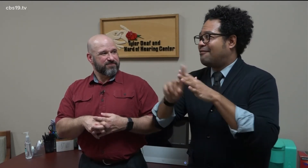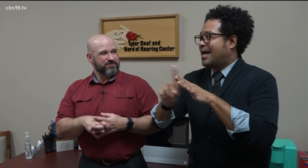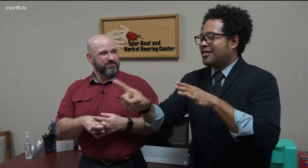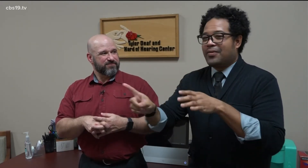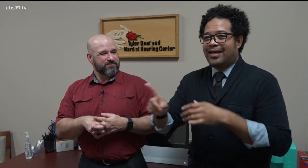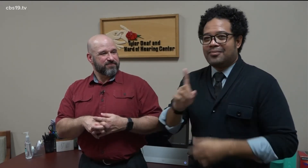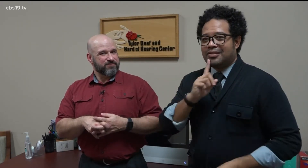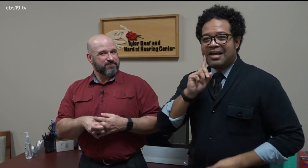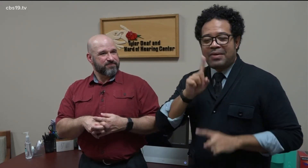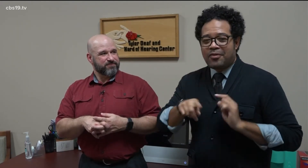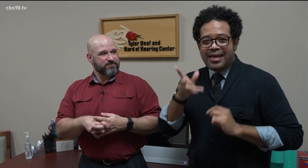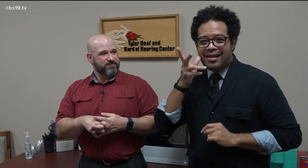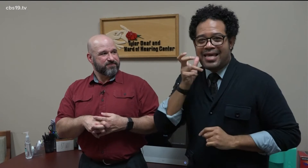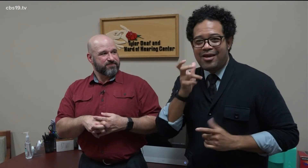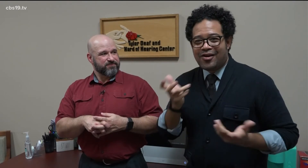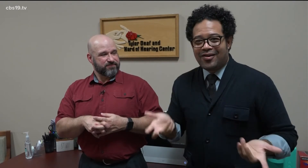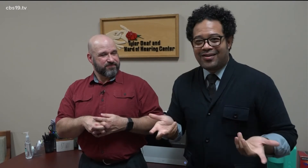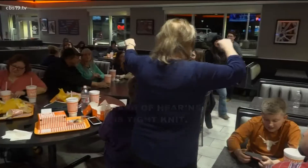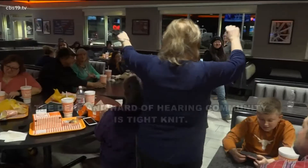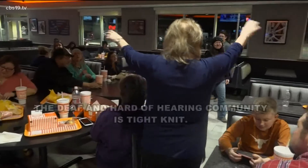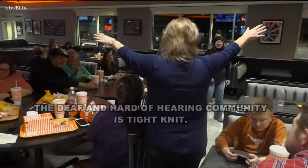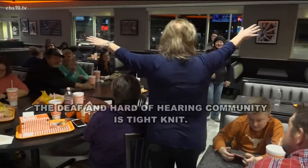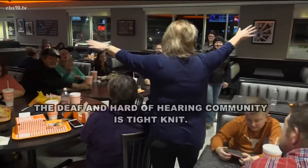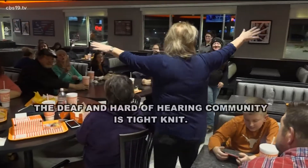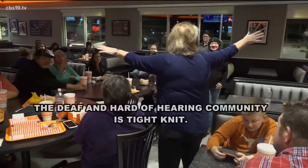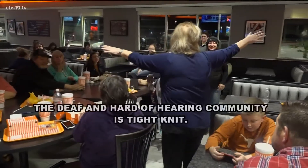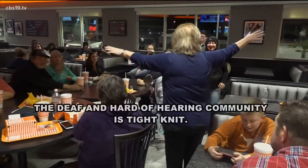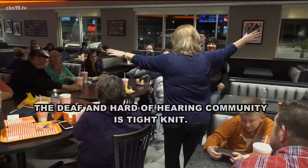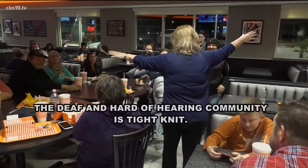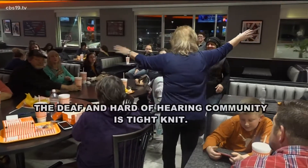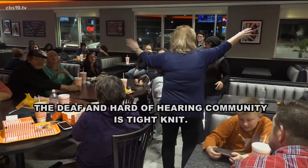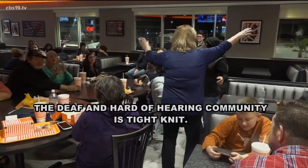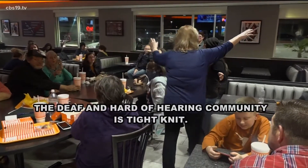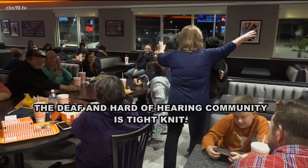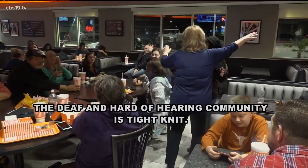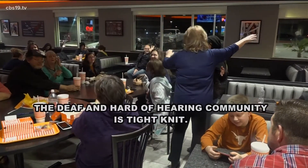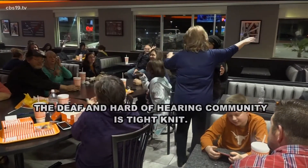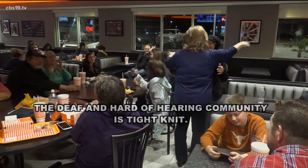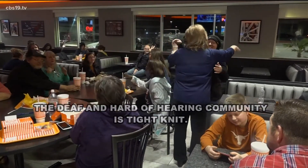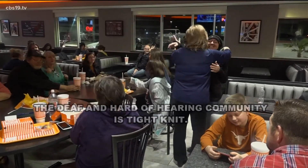Evacuate well, that people can't hear the deaf and hard of hearing community in Tyler is tight.